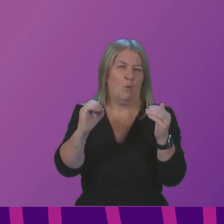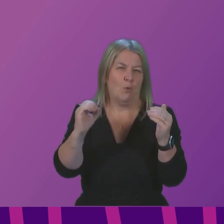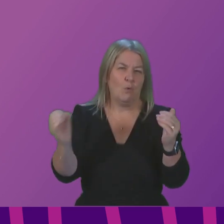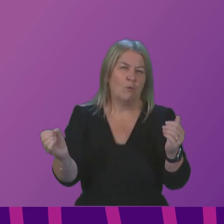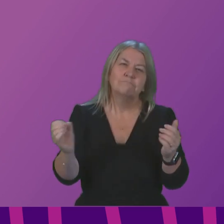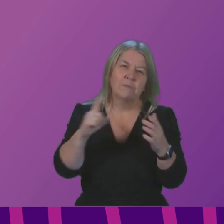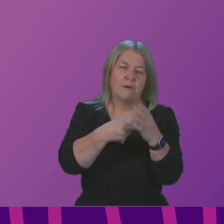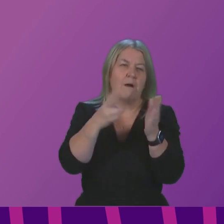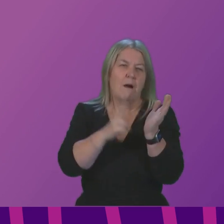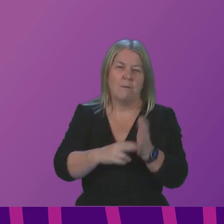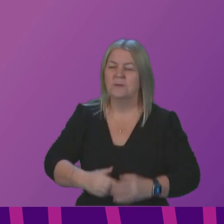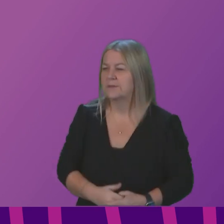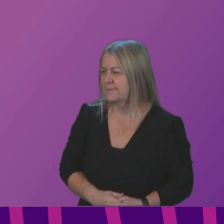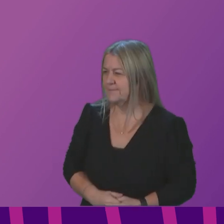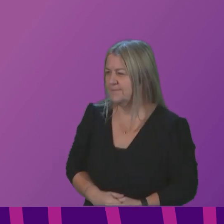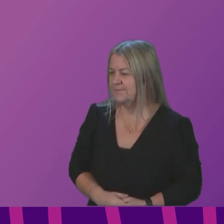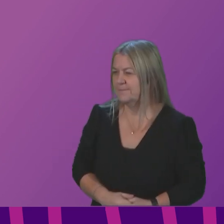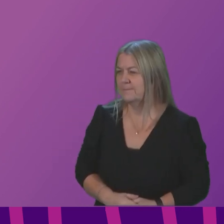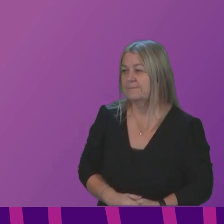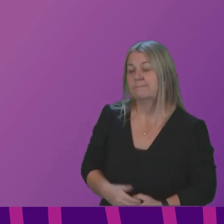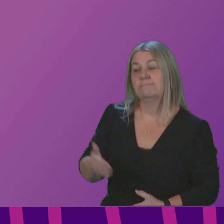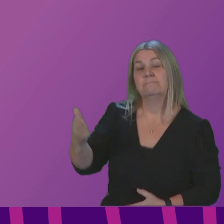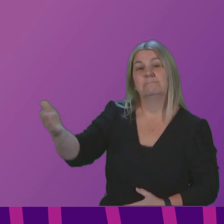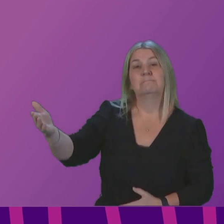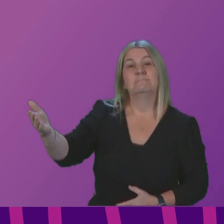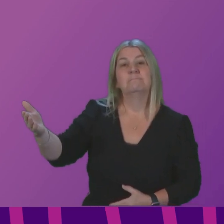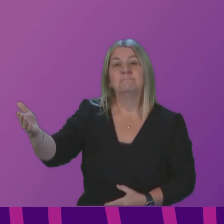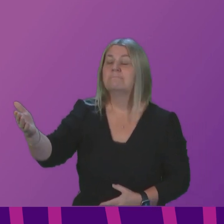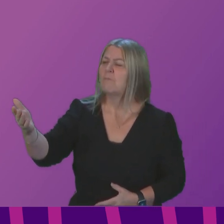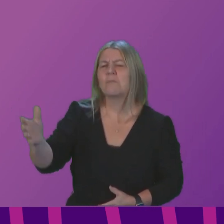To ask the First Minister what assessment the Scottish Government has made of the impact